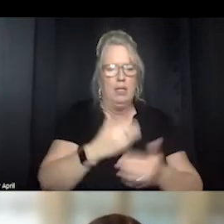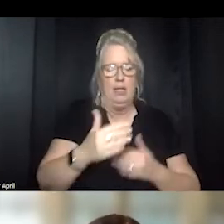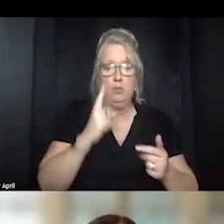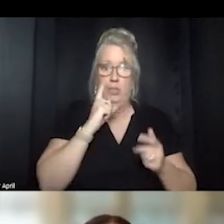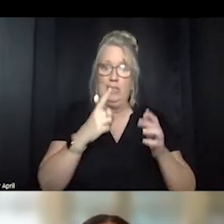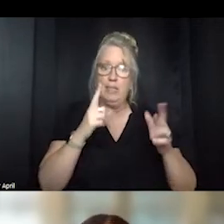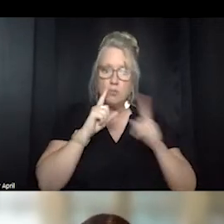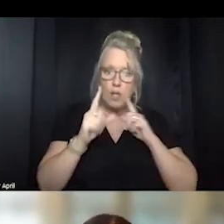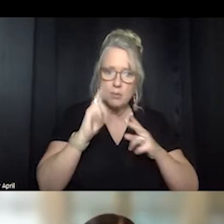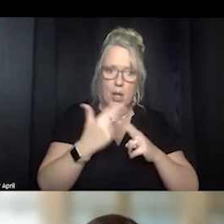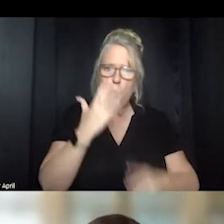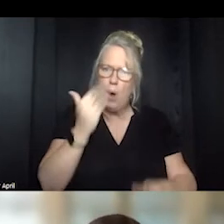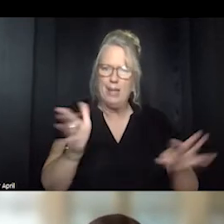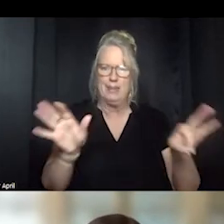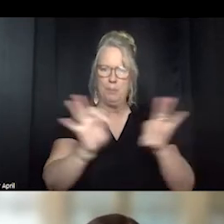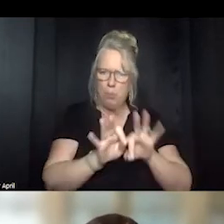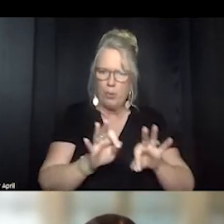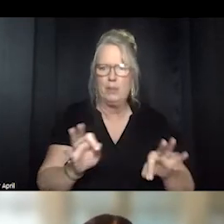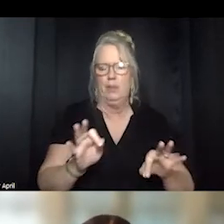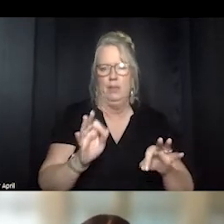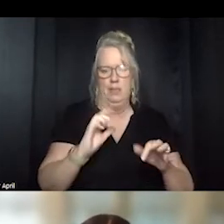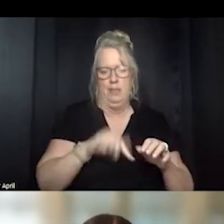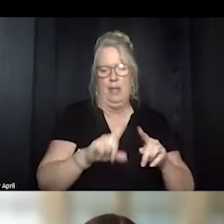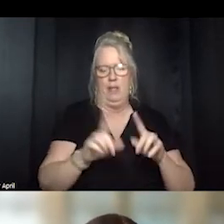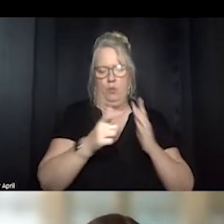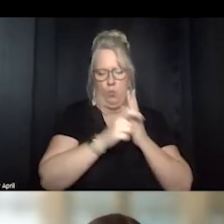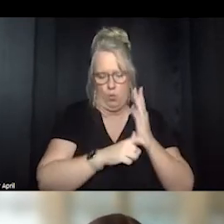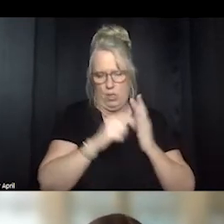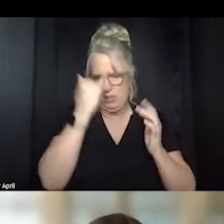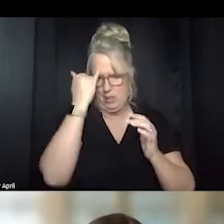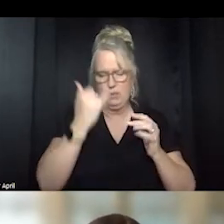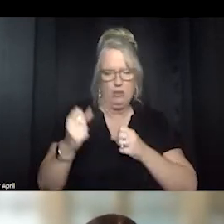AND ESPECIALLY, THEN STARTS, YOU KNOW, IN THE ARTICLE HE TALKS STRATEGIES FOR YOUTH. WHICH